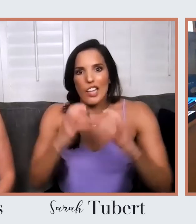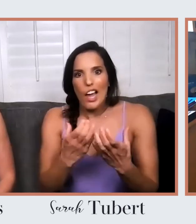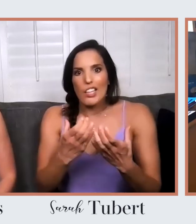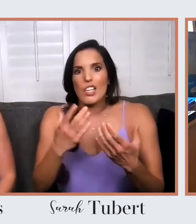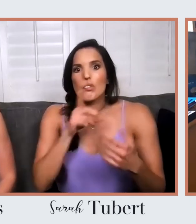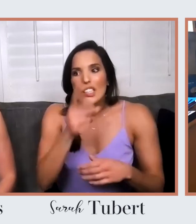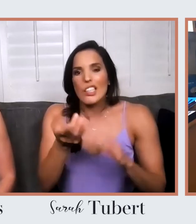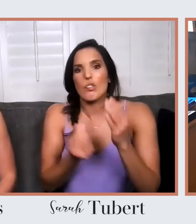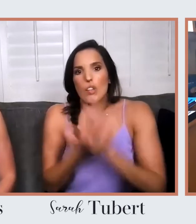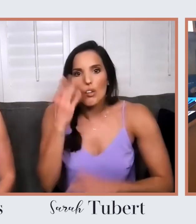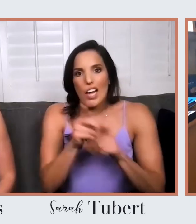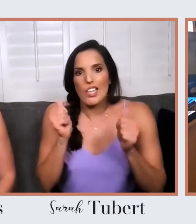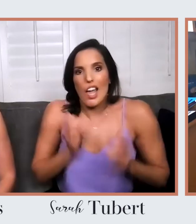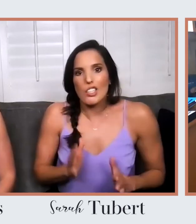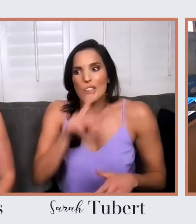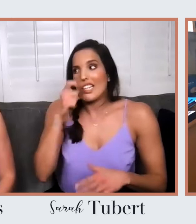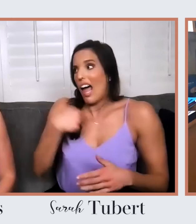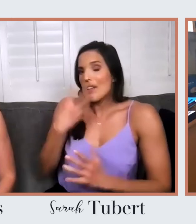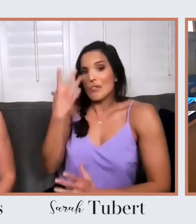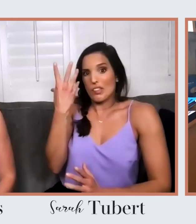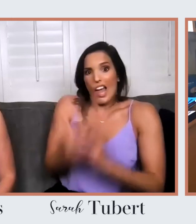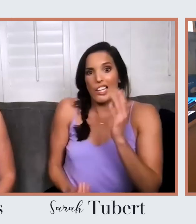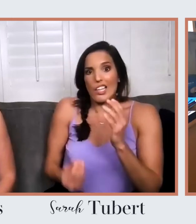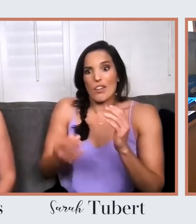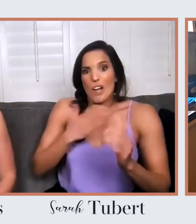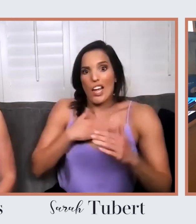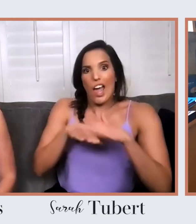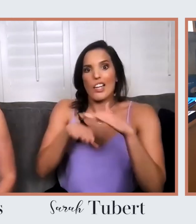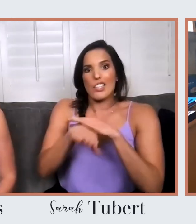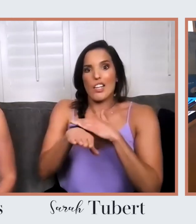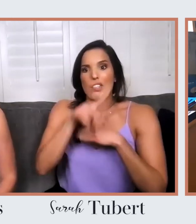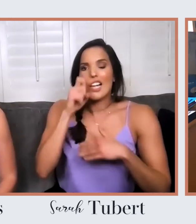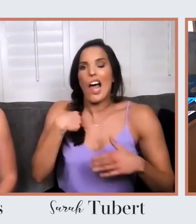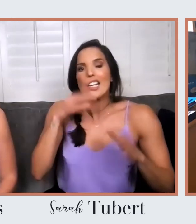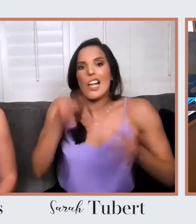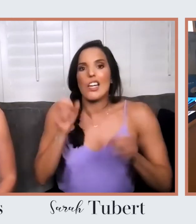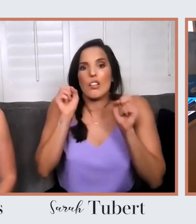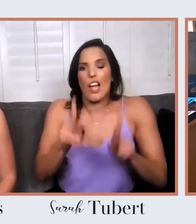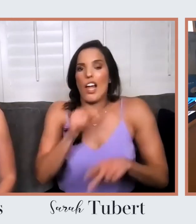the class and really grow as an actor because I'm lacking my in my access because I decided, okay,